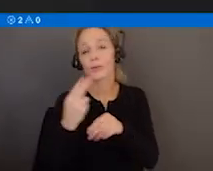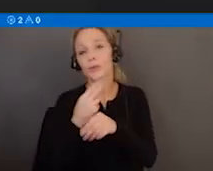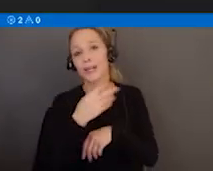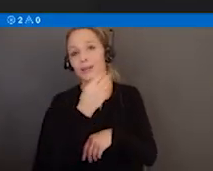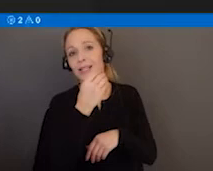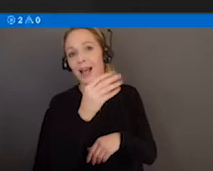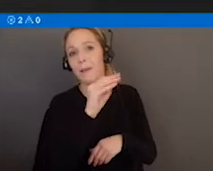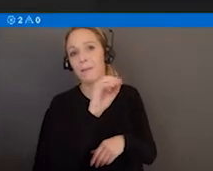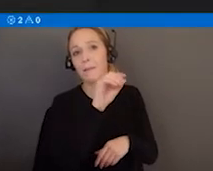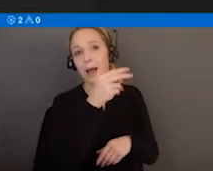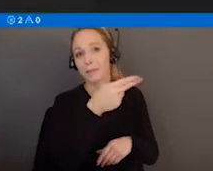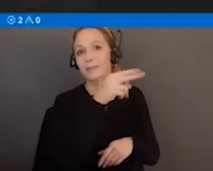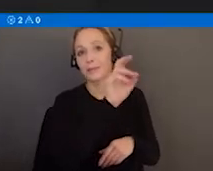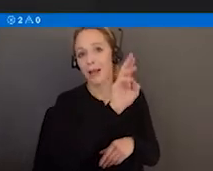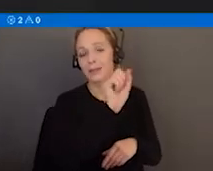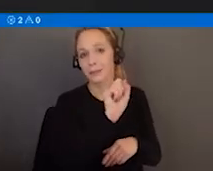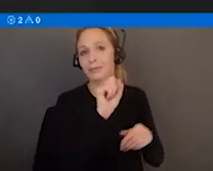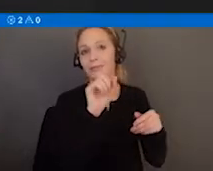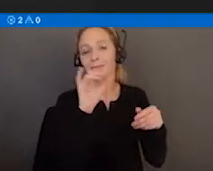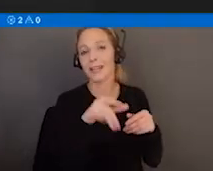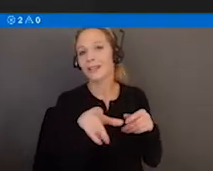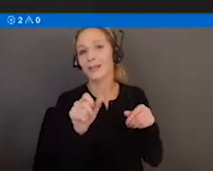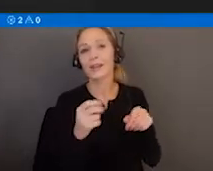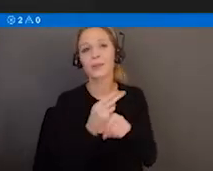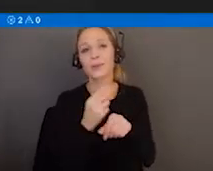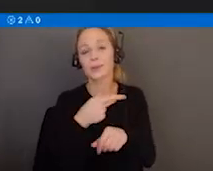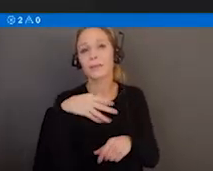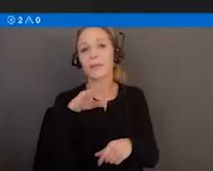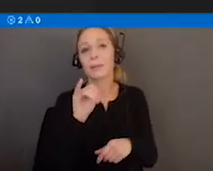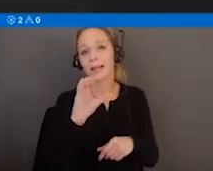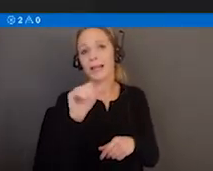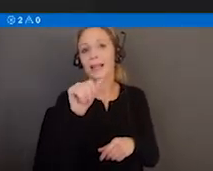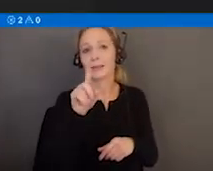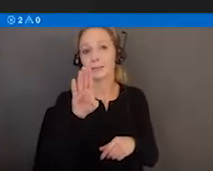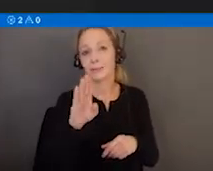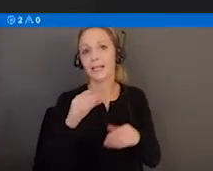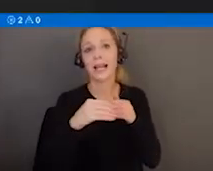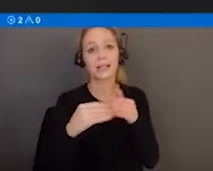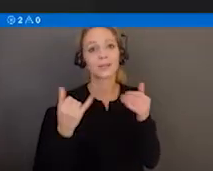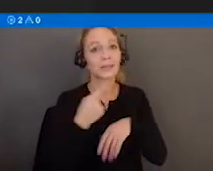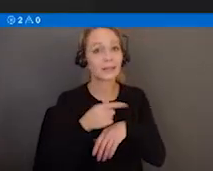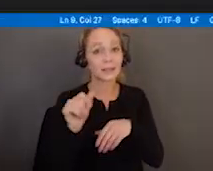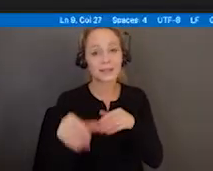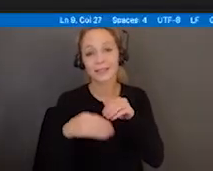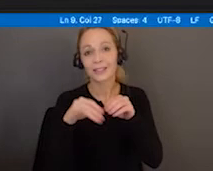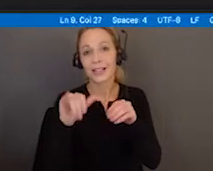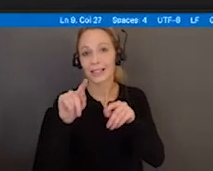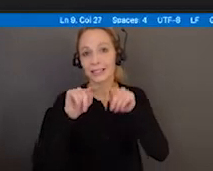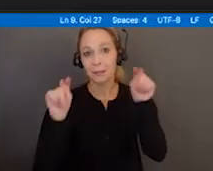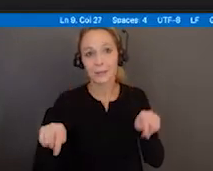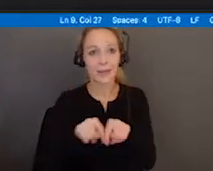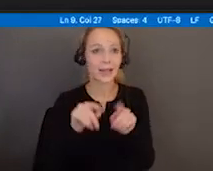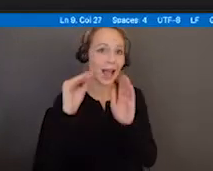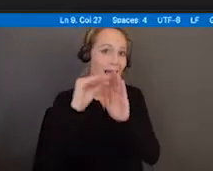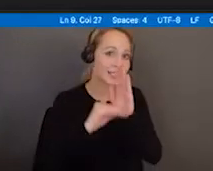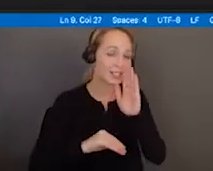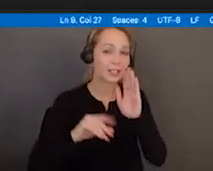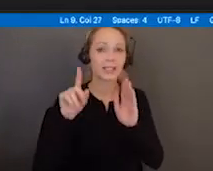SIMILAR TO HOW YOU USE THE PUBLIC HubDB API TODAY. YOU CAN ATTACH IT TO THE TEMPLATE USING THE DATA QUERY